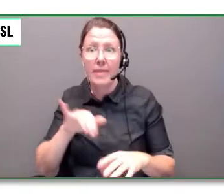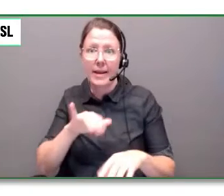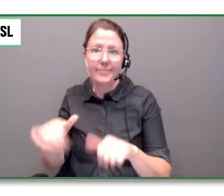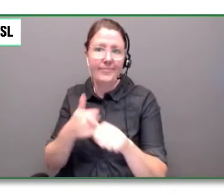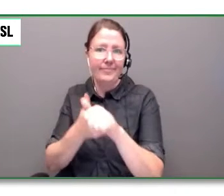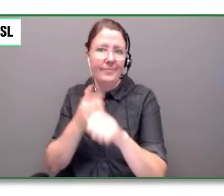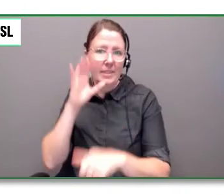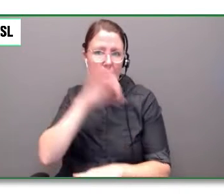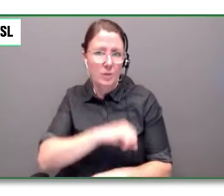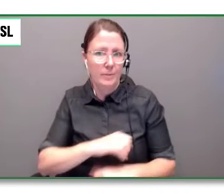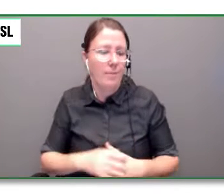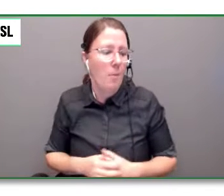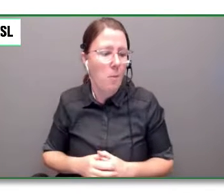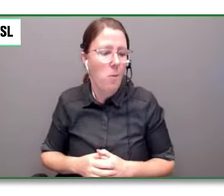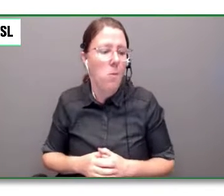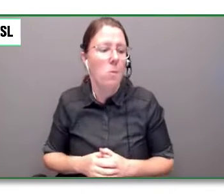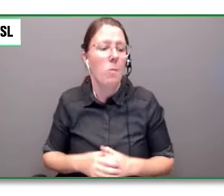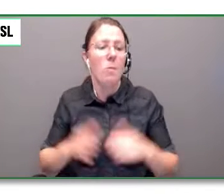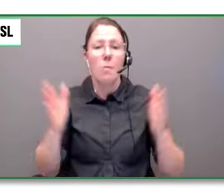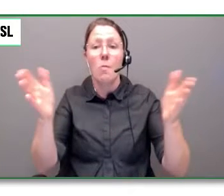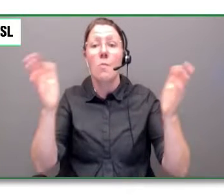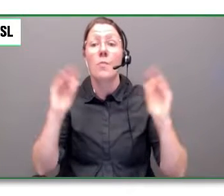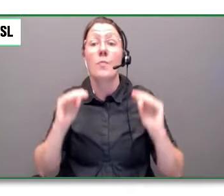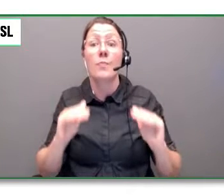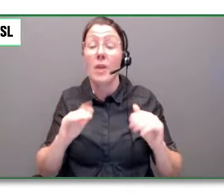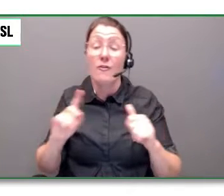So our first assignment in these classes